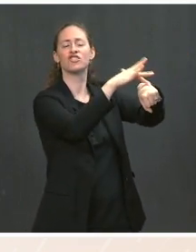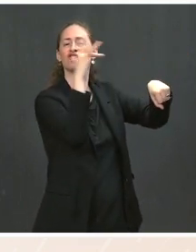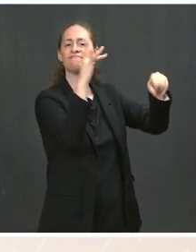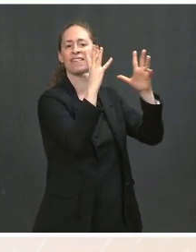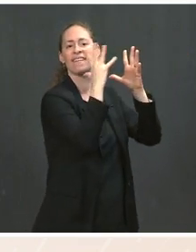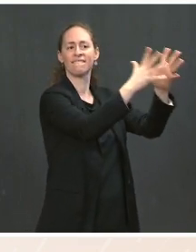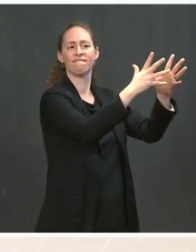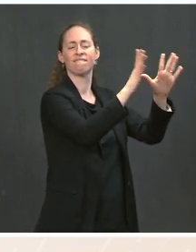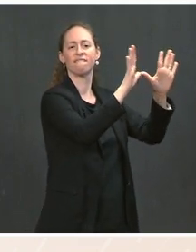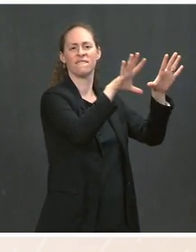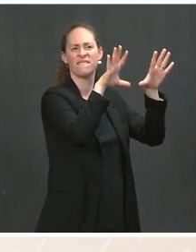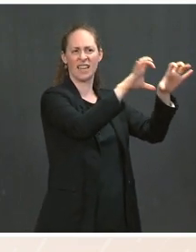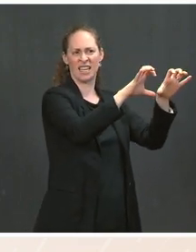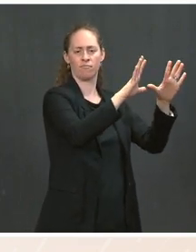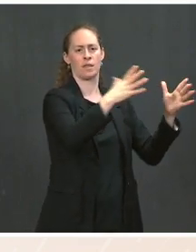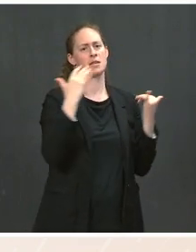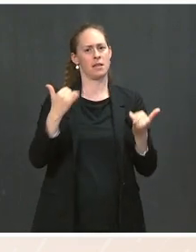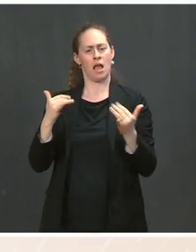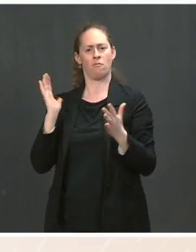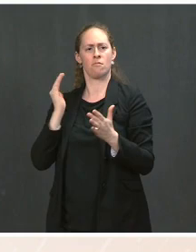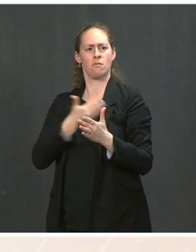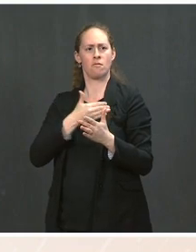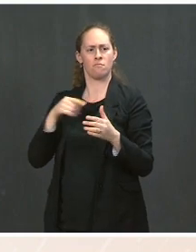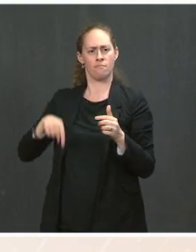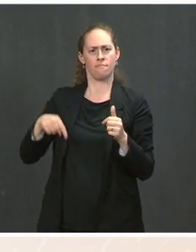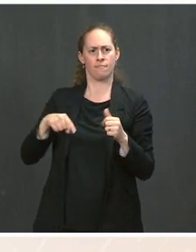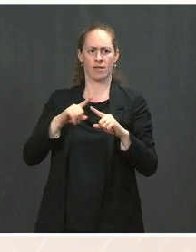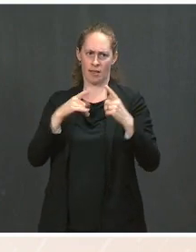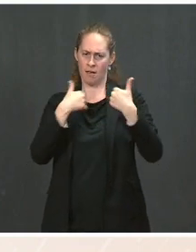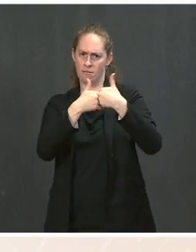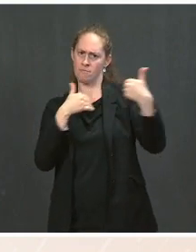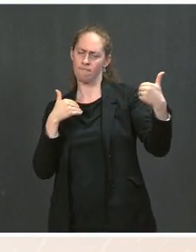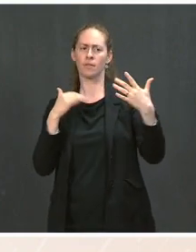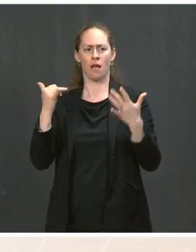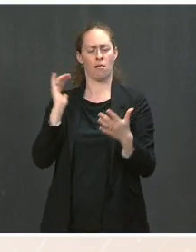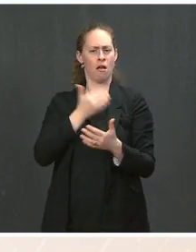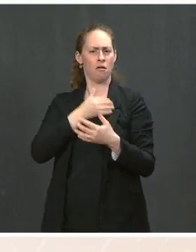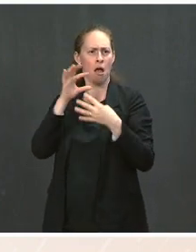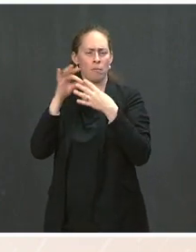But again, we have maximum optionality moving forward. Our hope, though, is that --